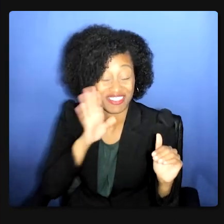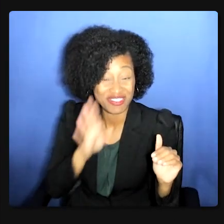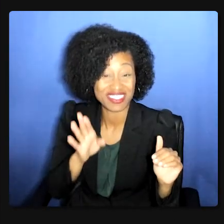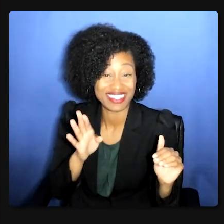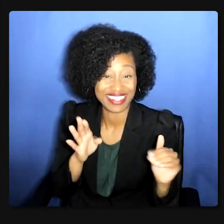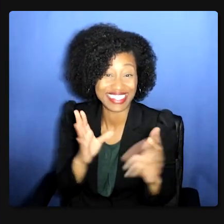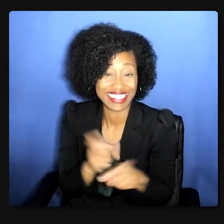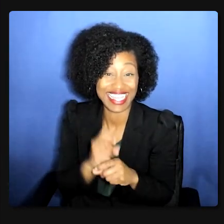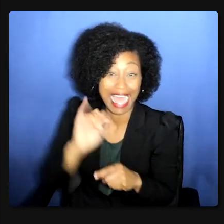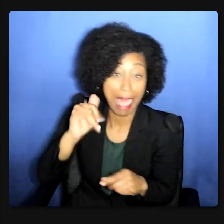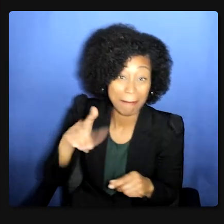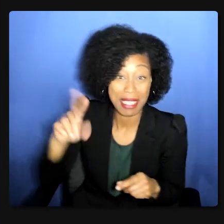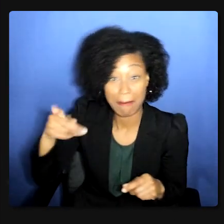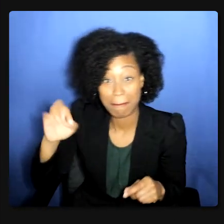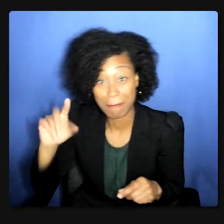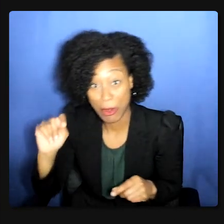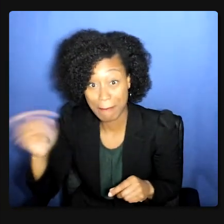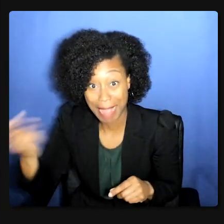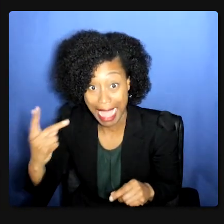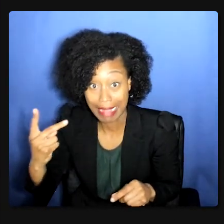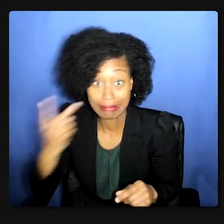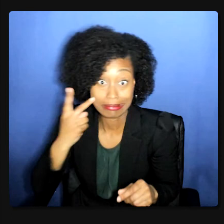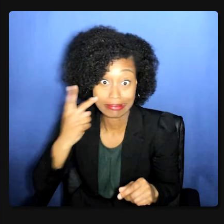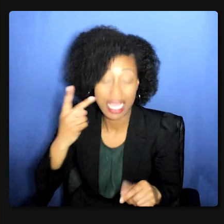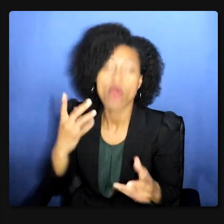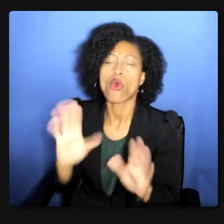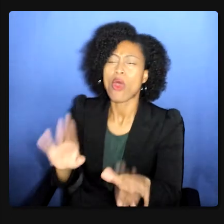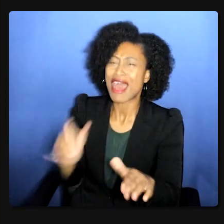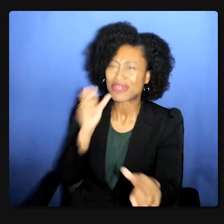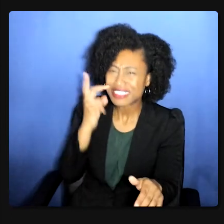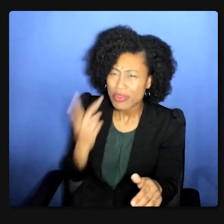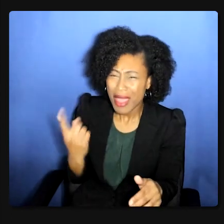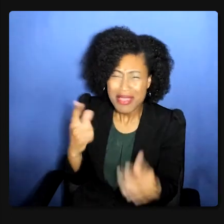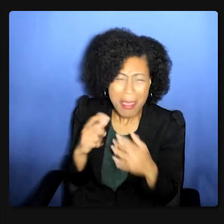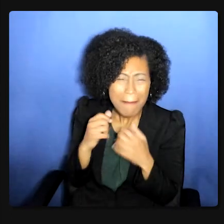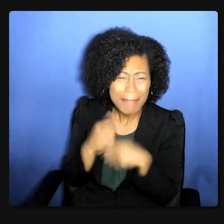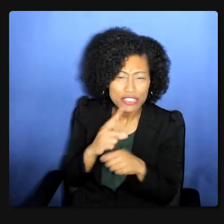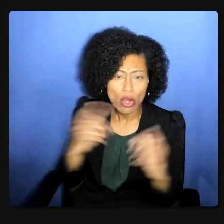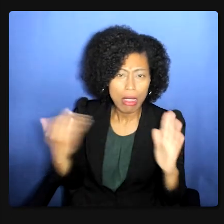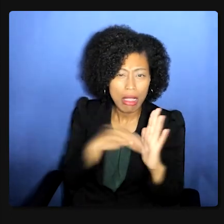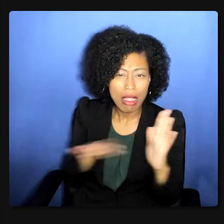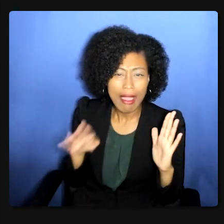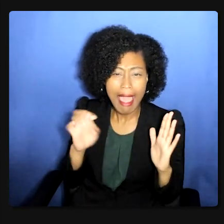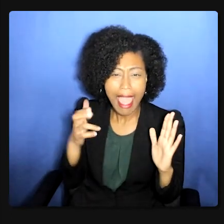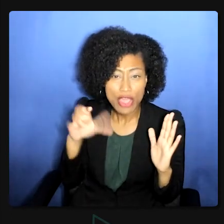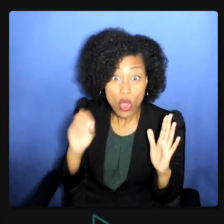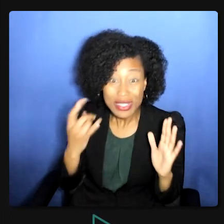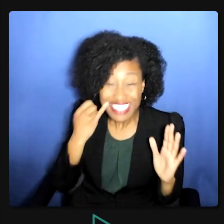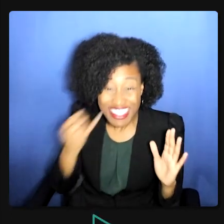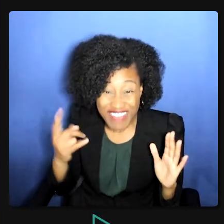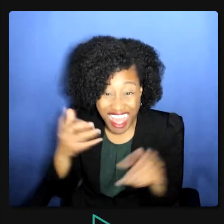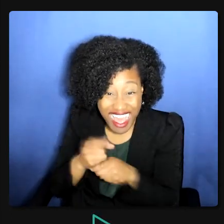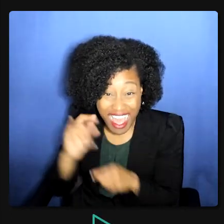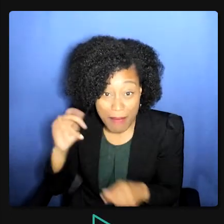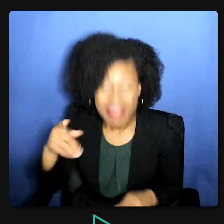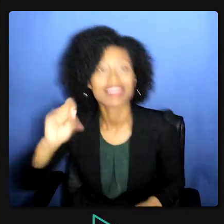we will hopefully get an IP and port back. [Amie] Which I don't see one, so let's make sure. Let's echo back and see if we get an IP.